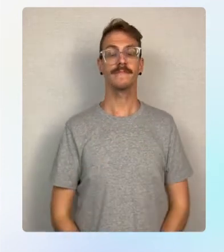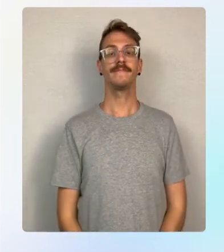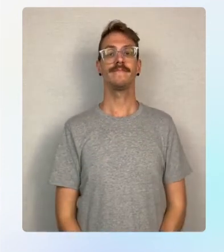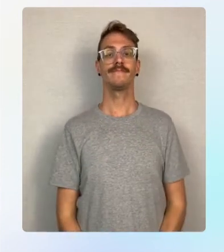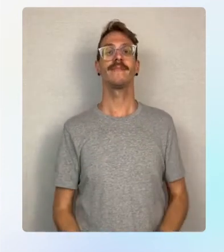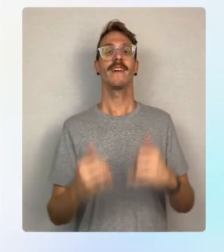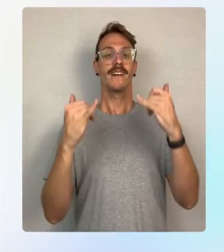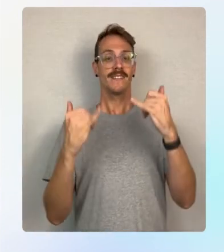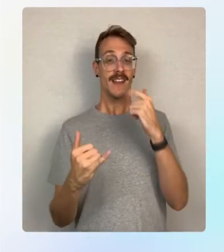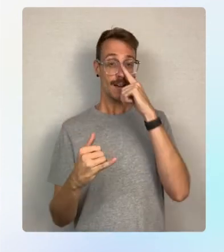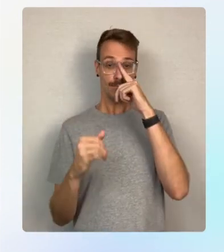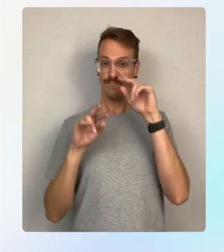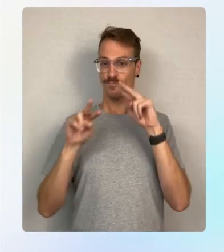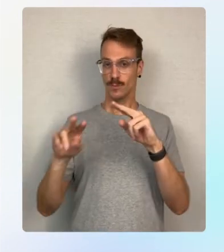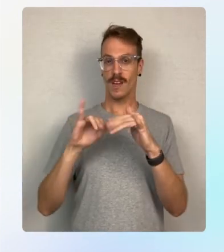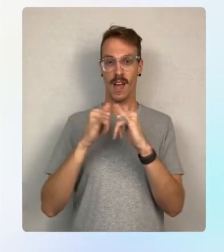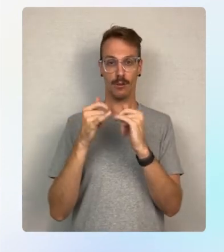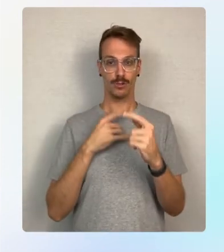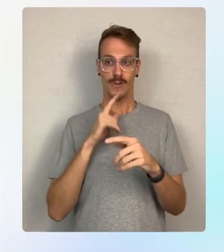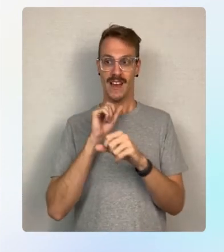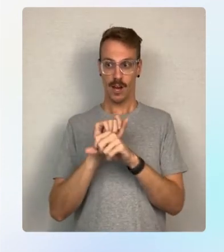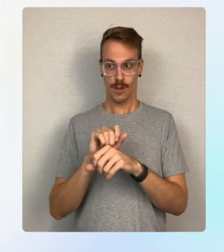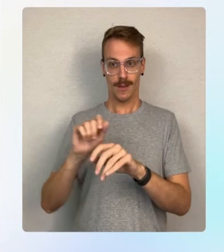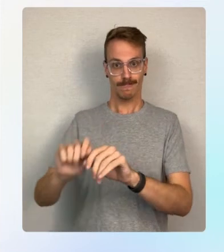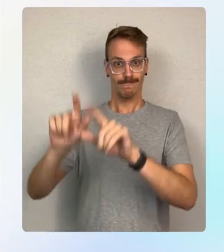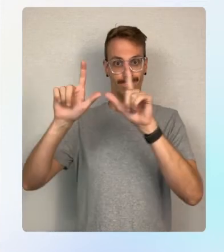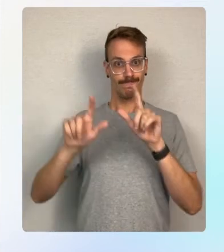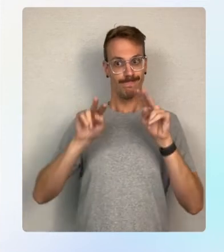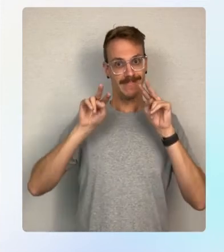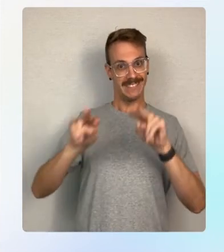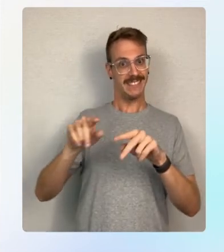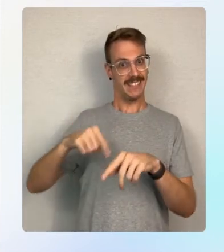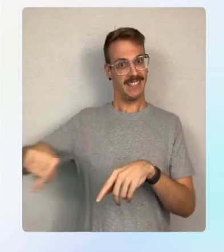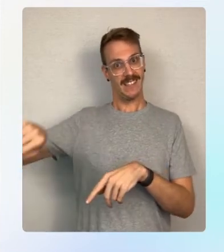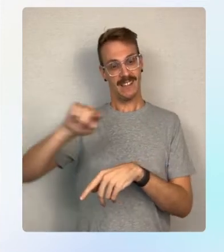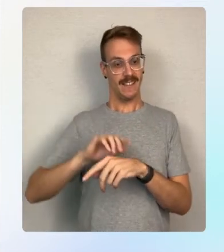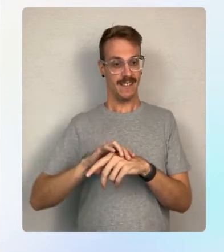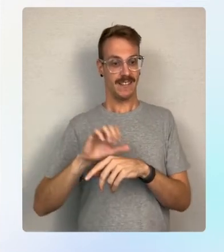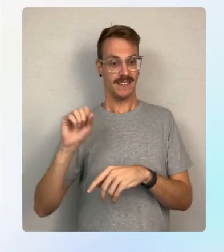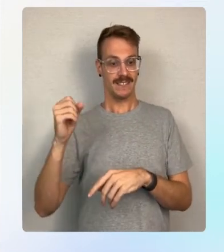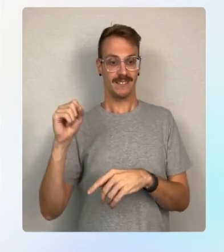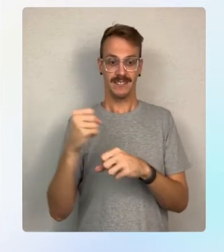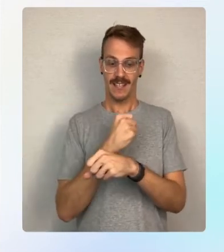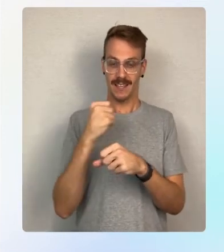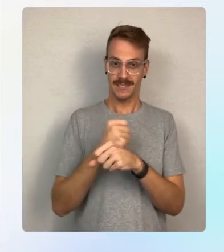Now, let's take a look at how to access these shader stats in RenderDoc.